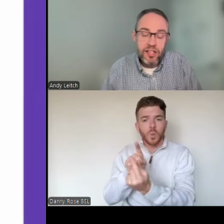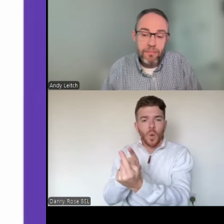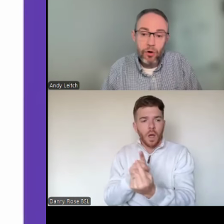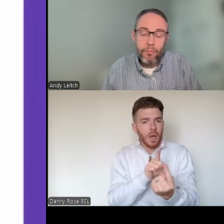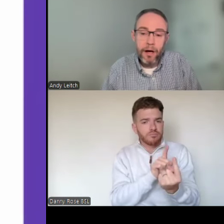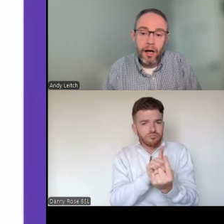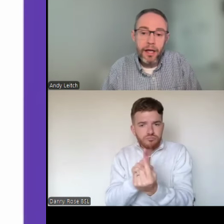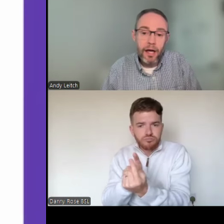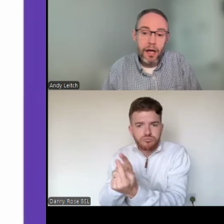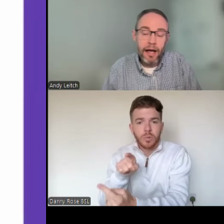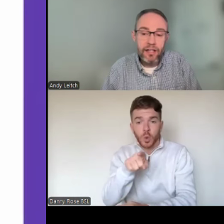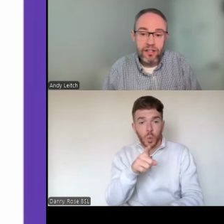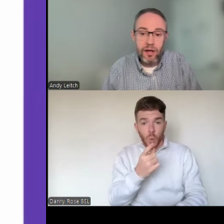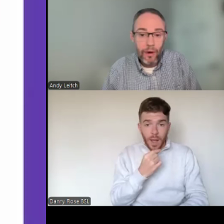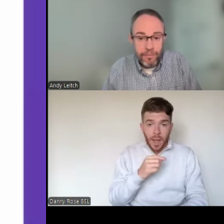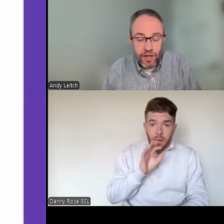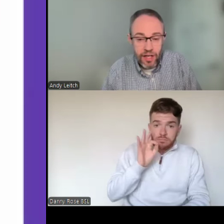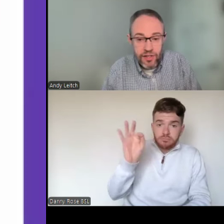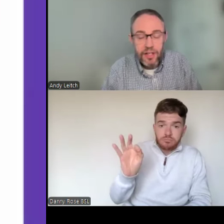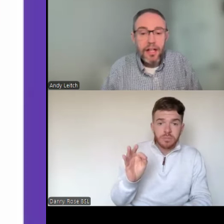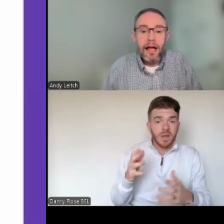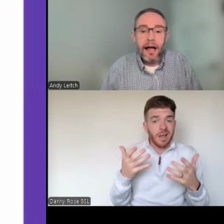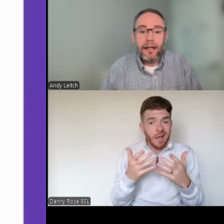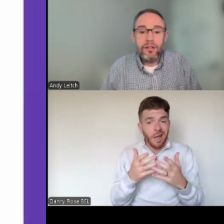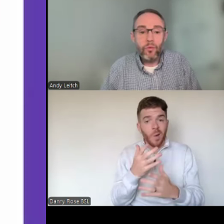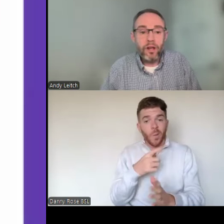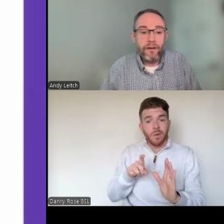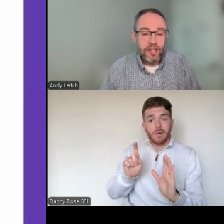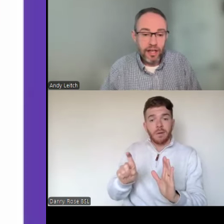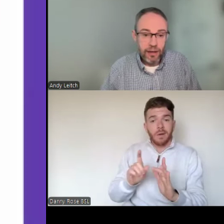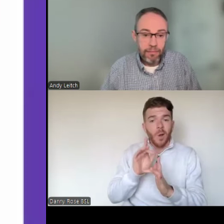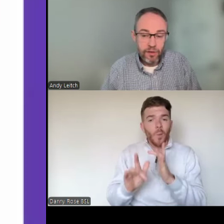that support by accessing our website, and one of our tech champions